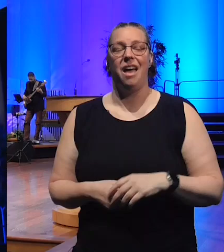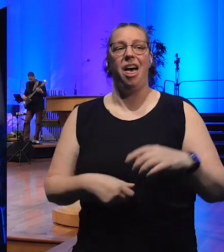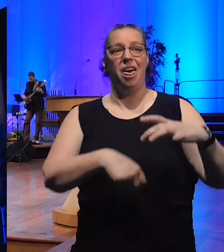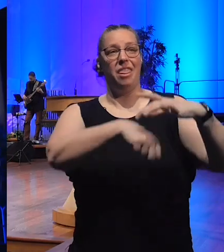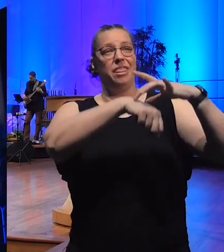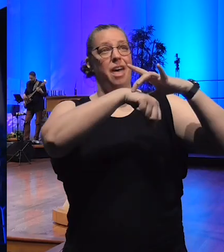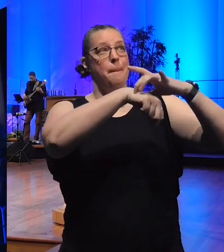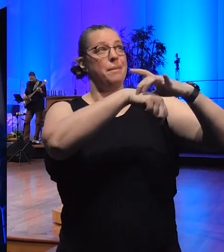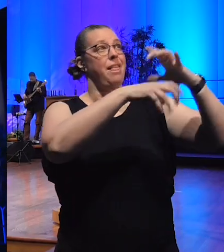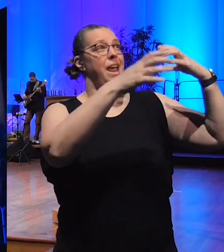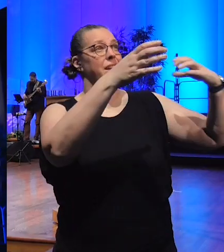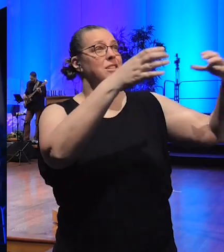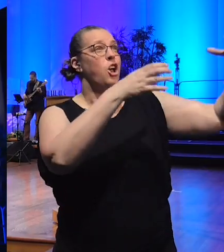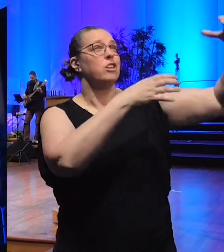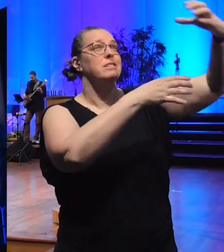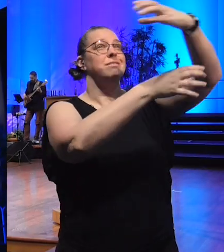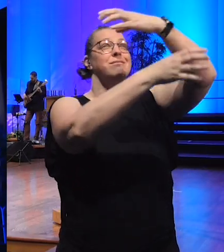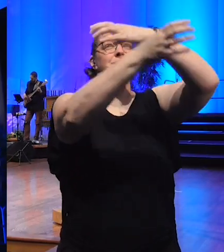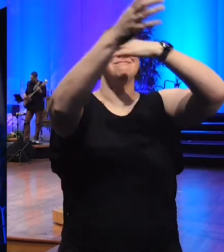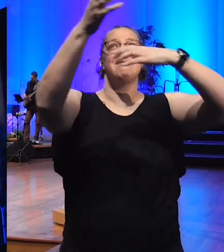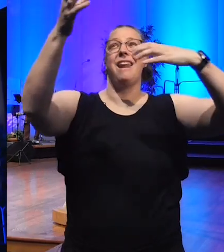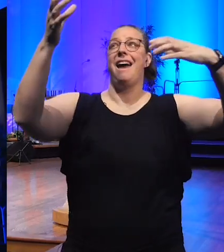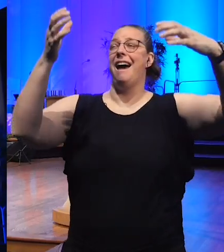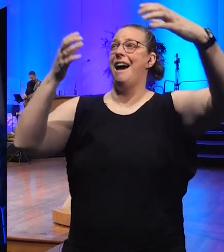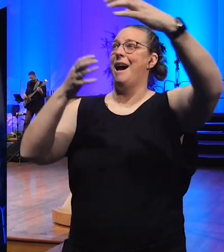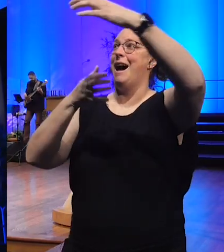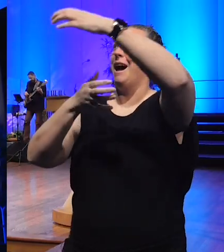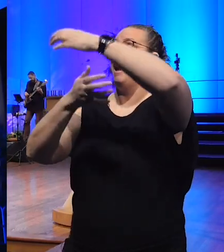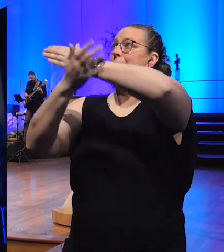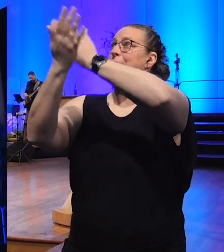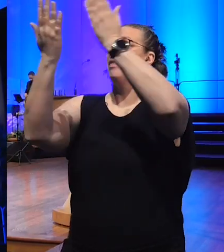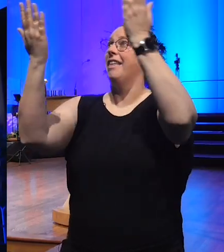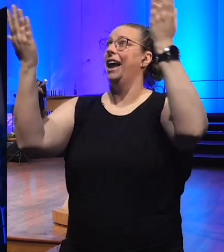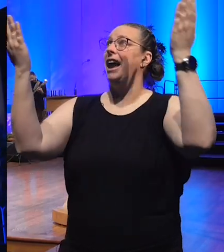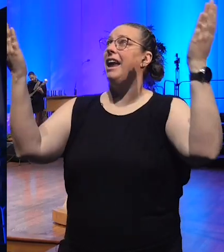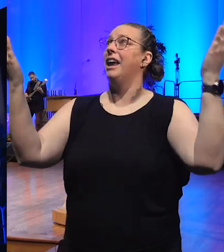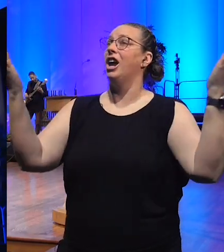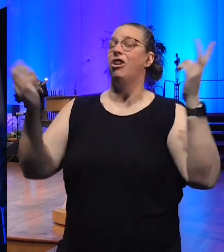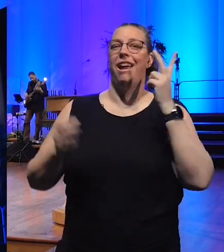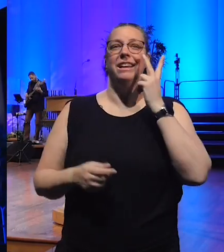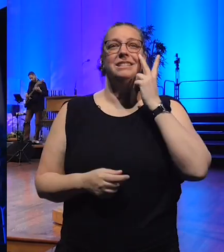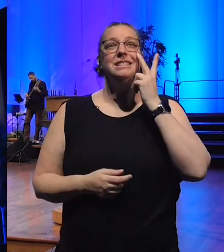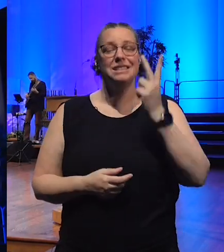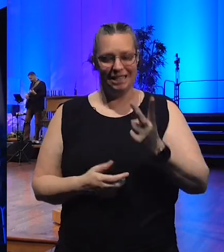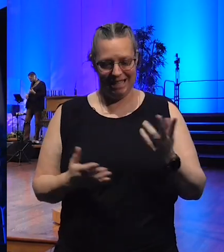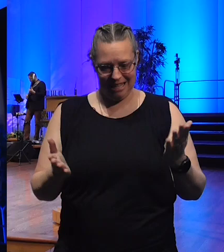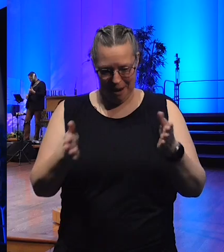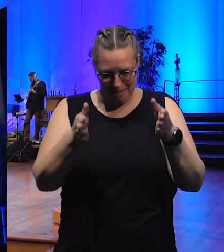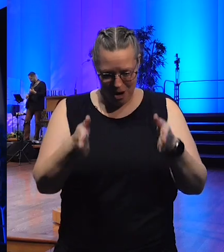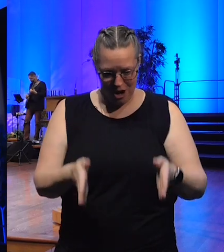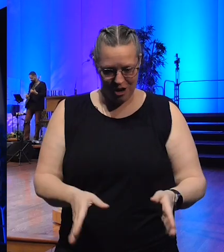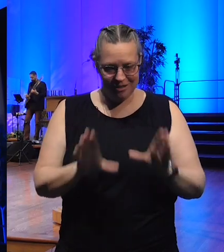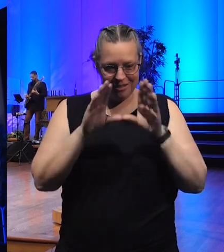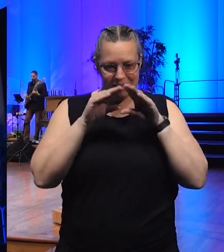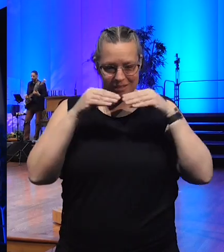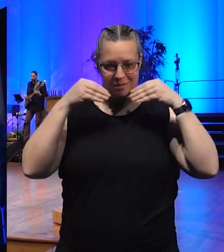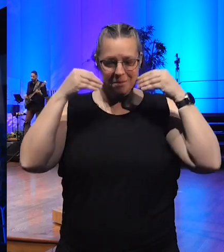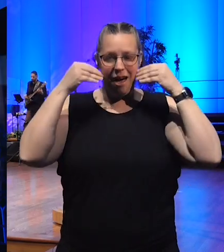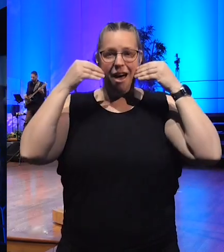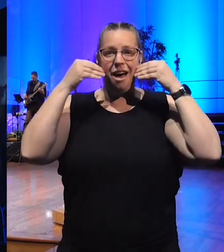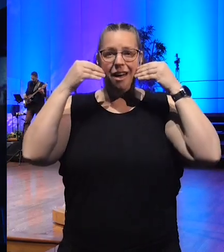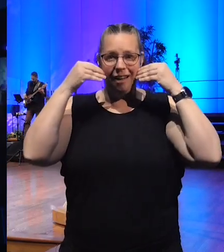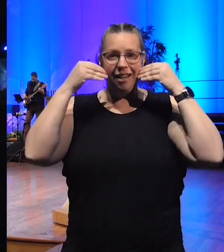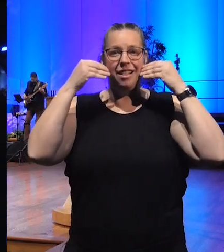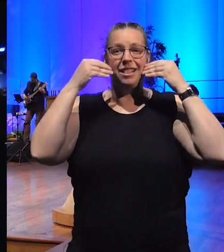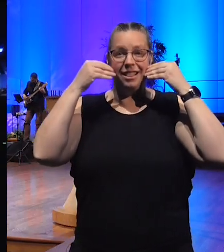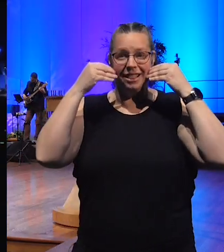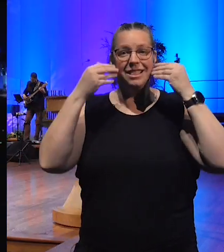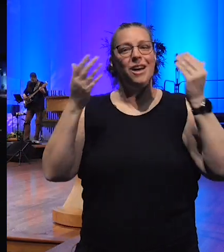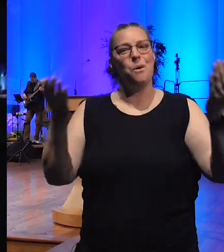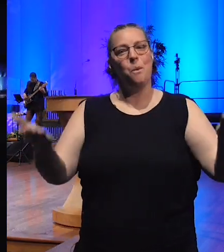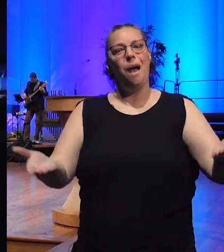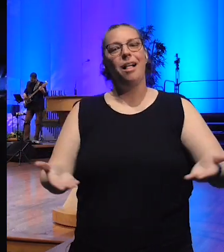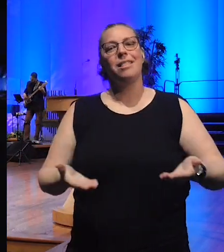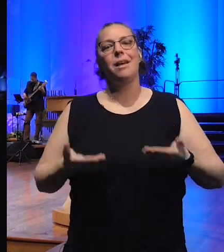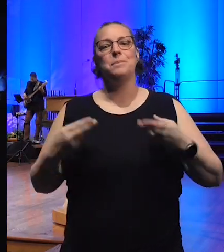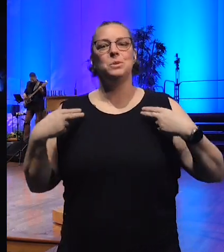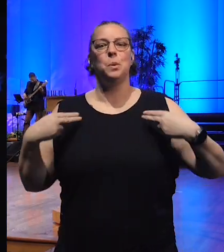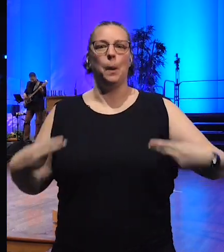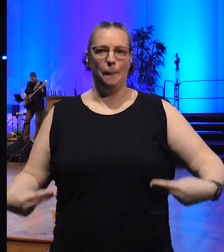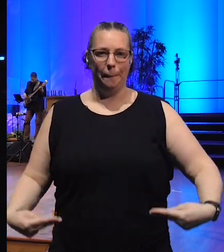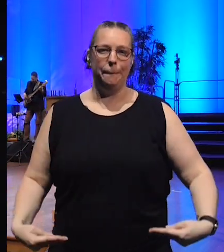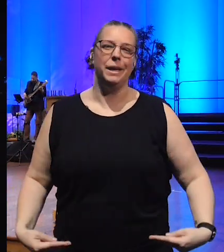turning space a smile upon your face welcome to the human race